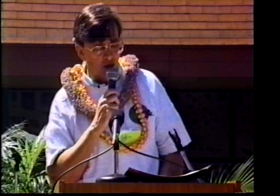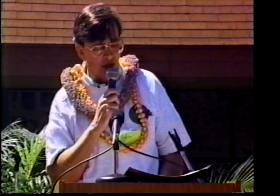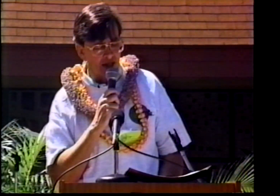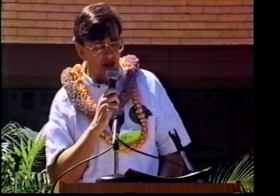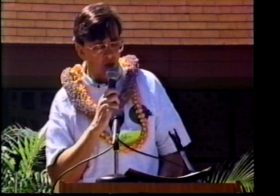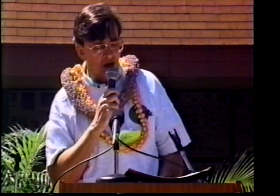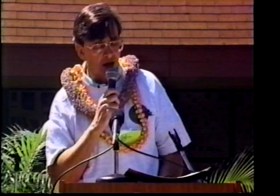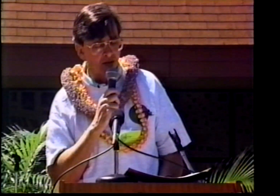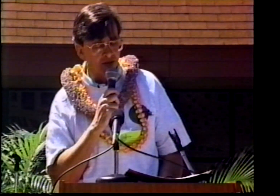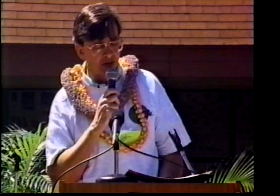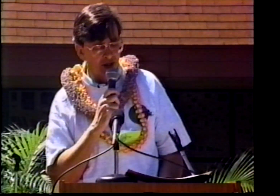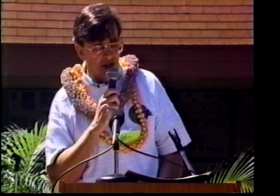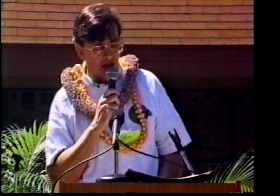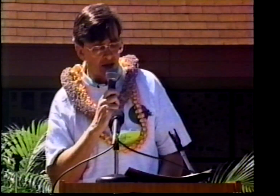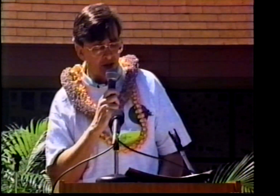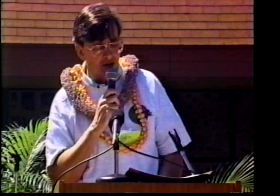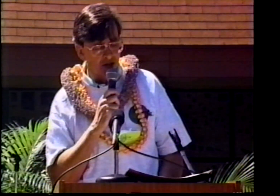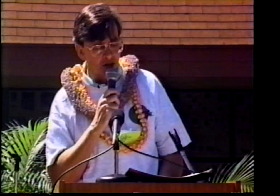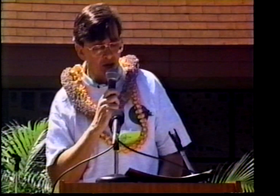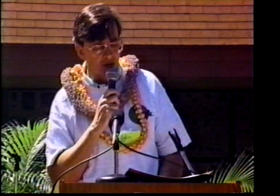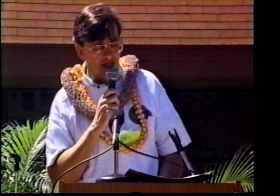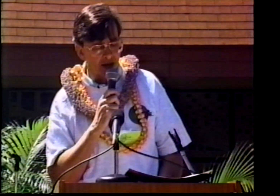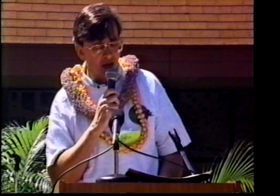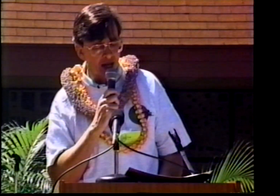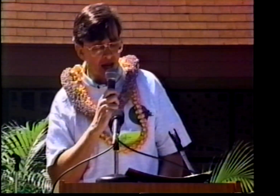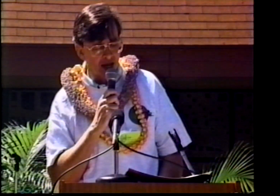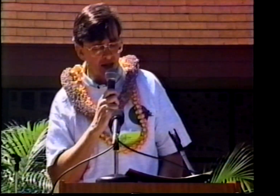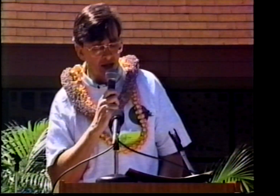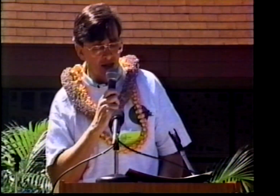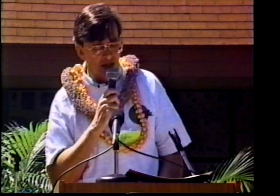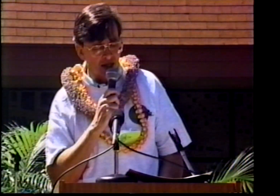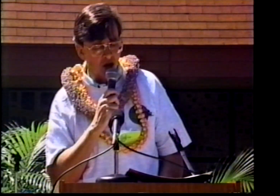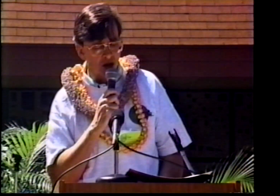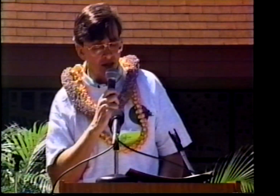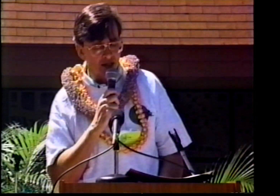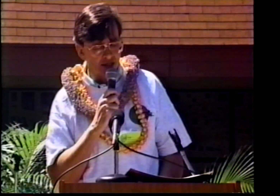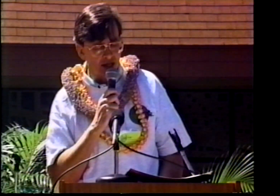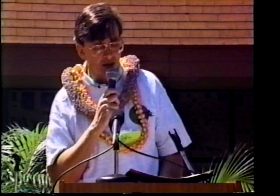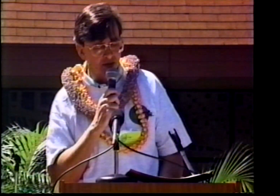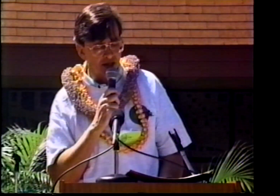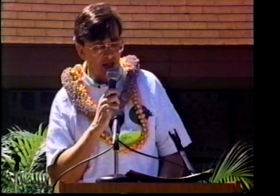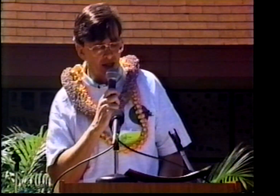In witness, whereof, I appear onto and set my hand and cause the Seal of the City and